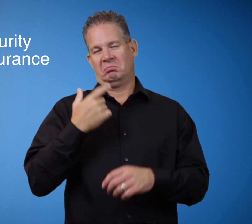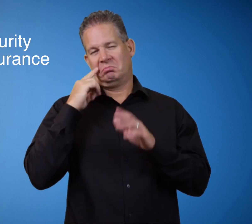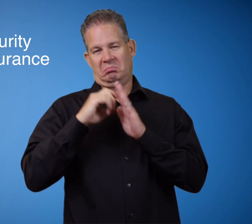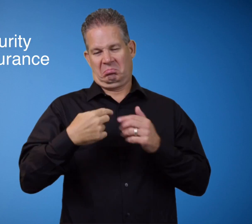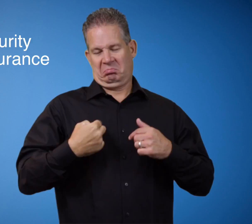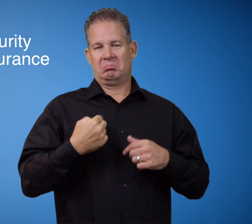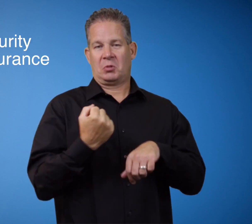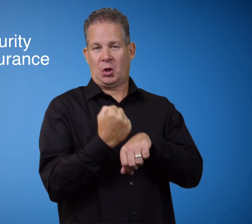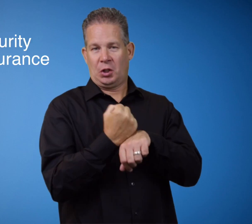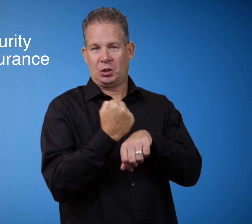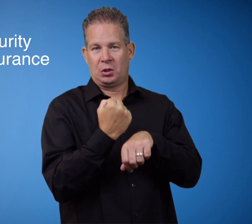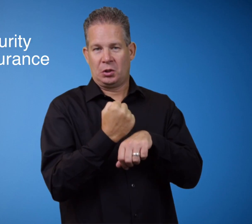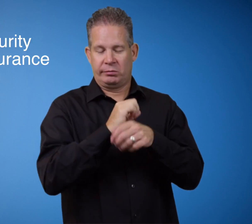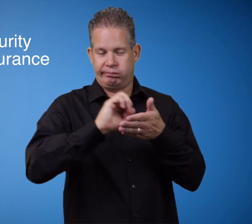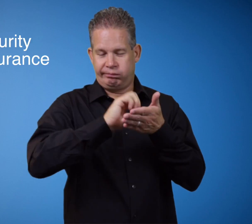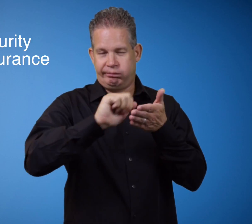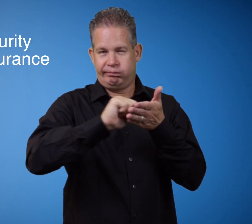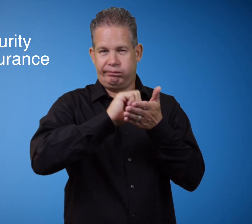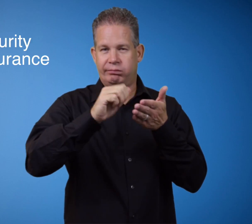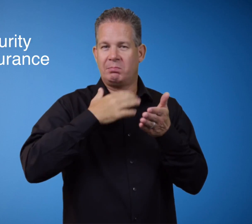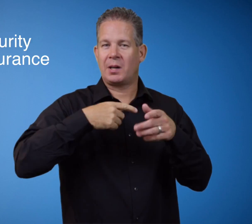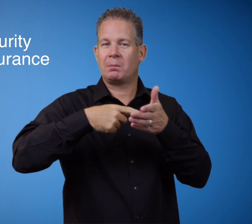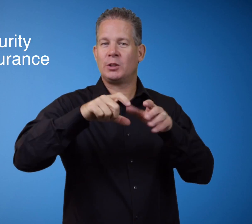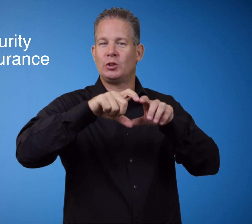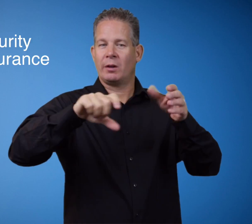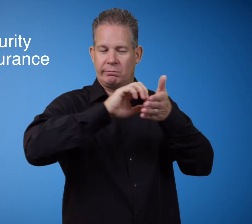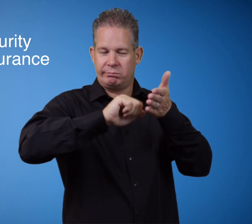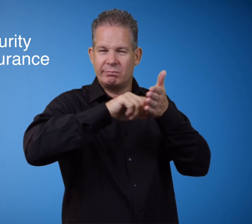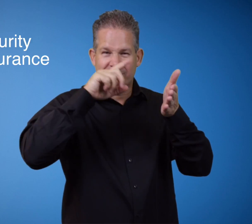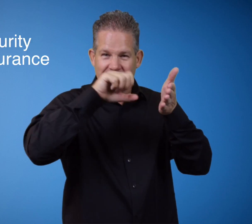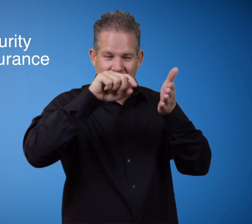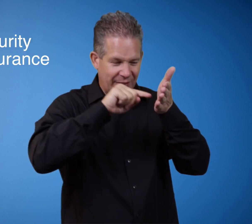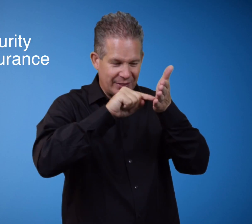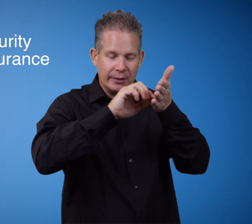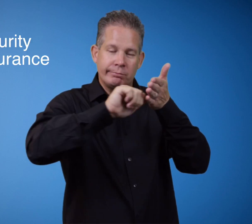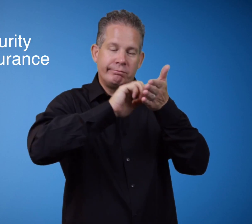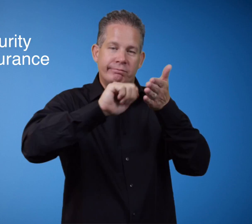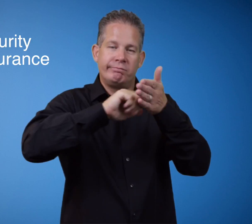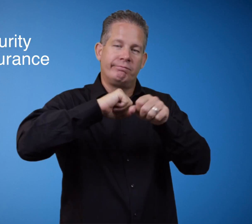If I have been working and had money taken out of my paycheck for SSDI,